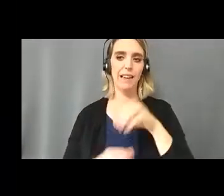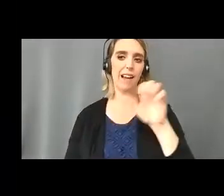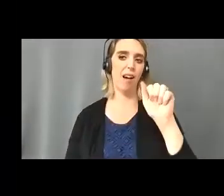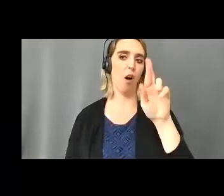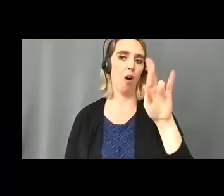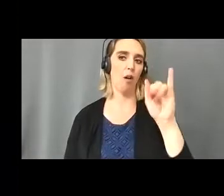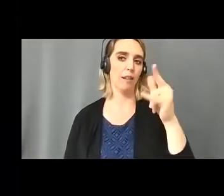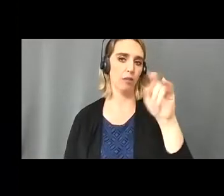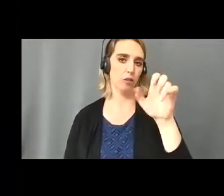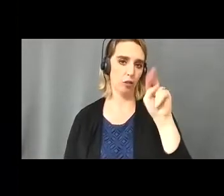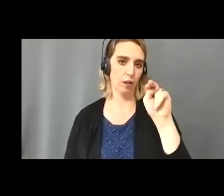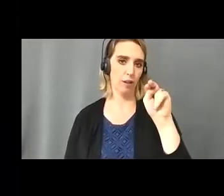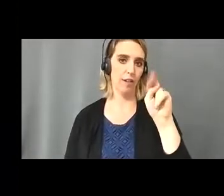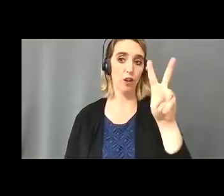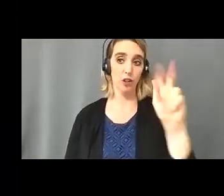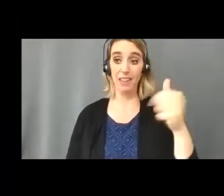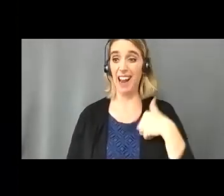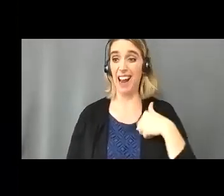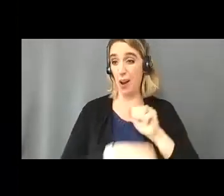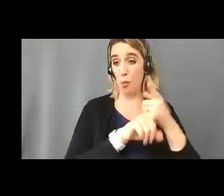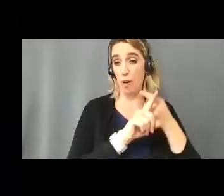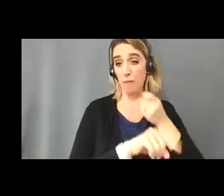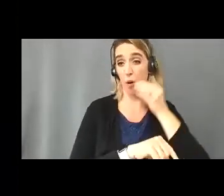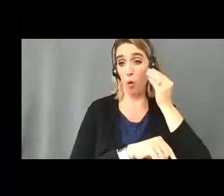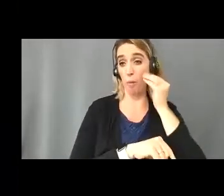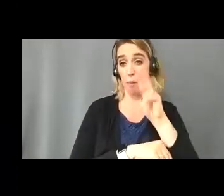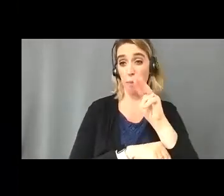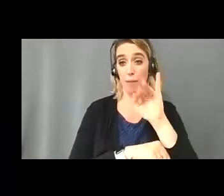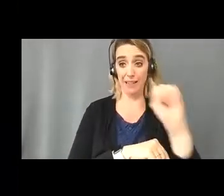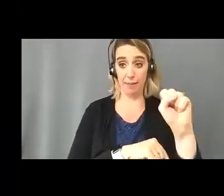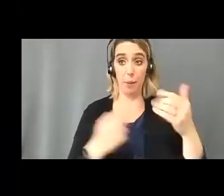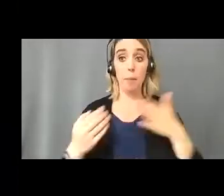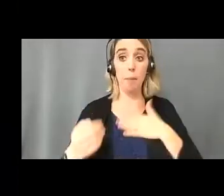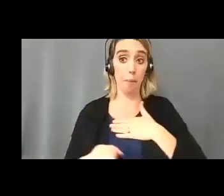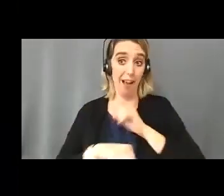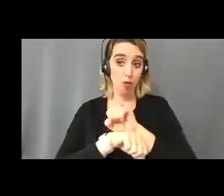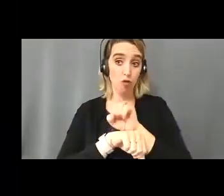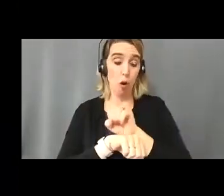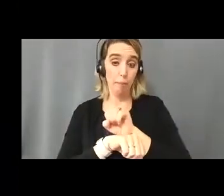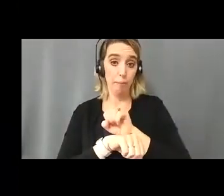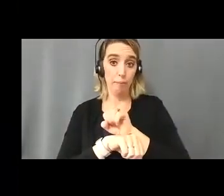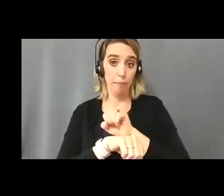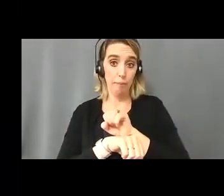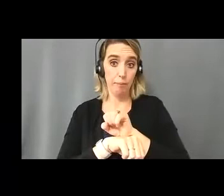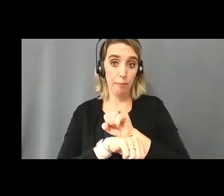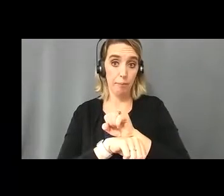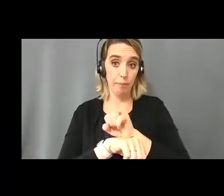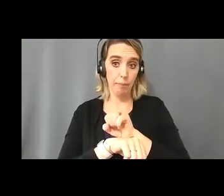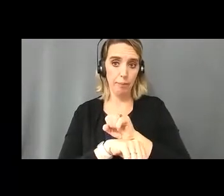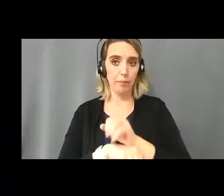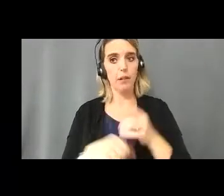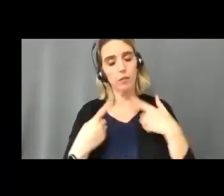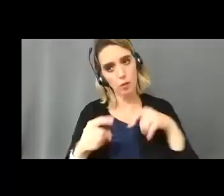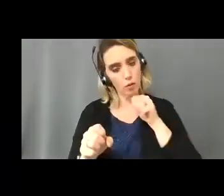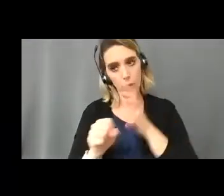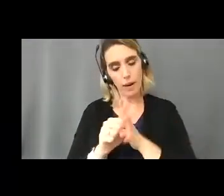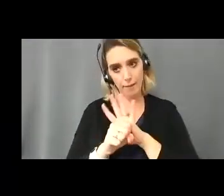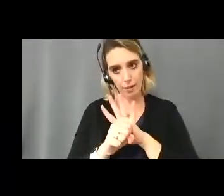I work remotely from my home in Mississippi, because much of what I do in a non pandemic year is traveling around